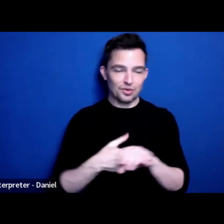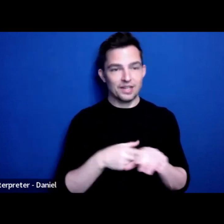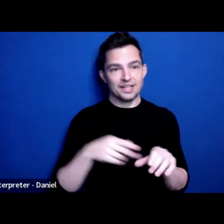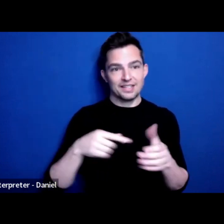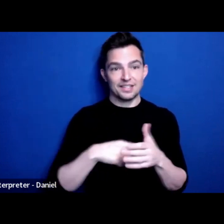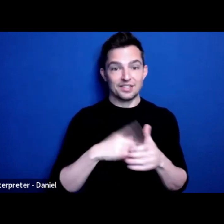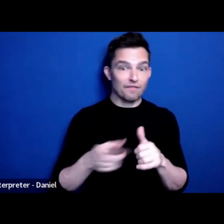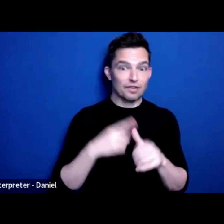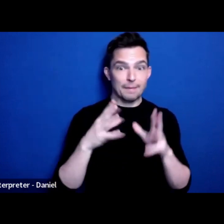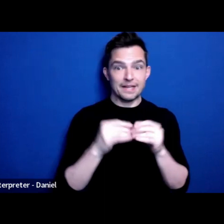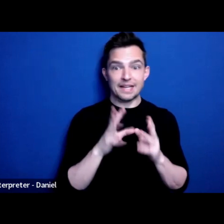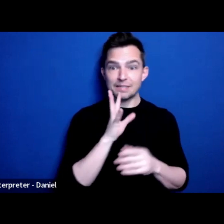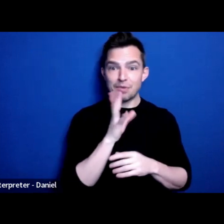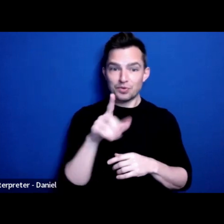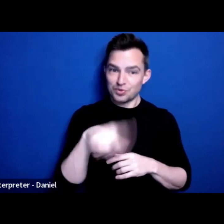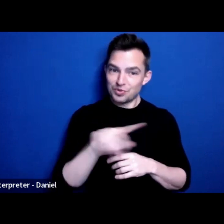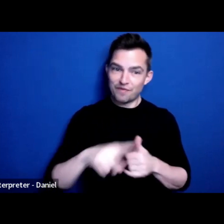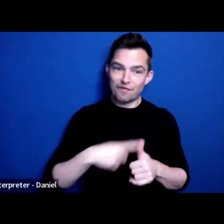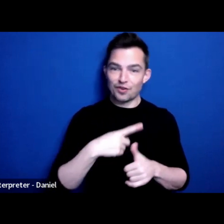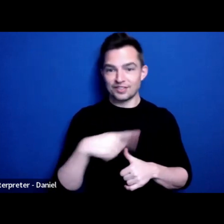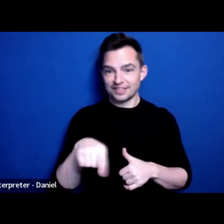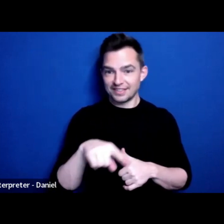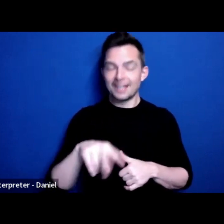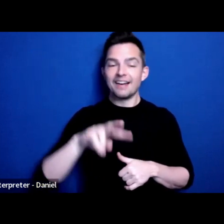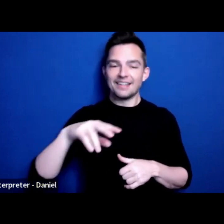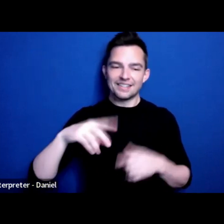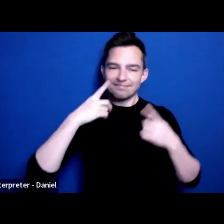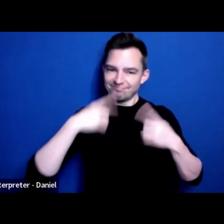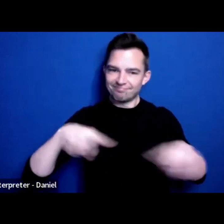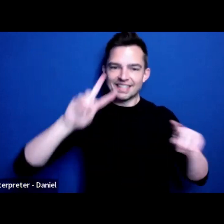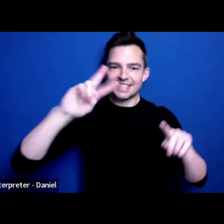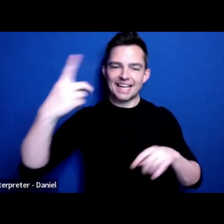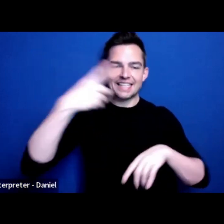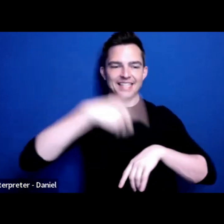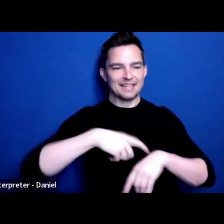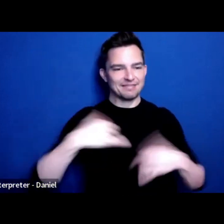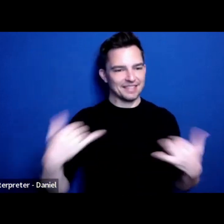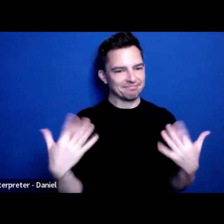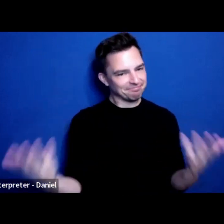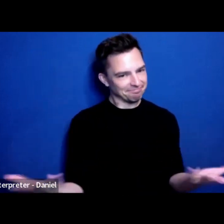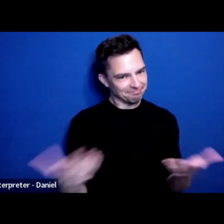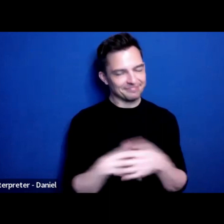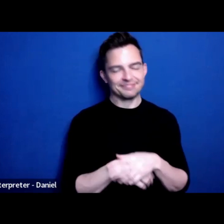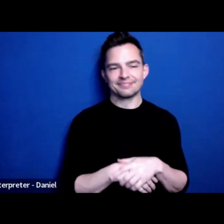meeting I spoke to so success second time around. So welcome